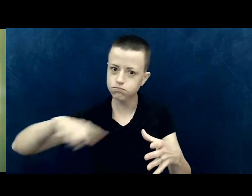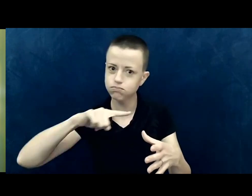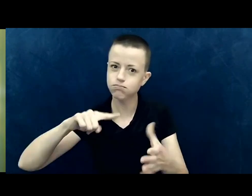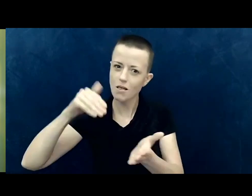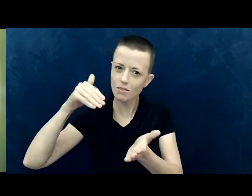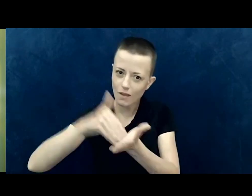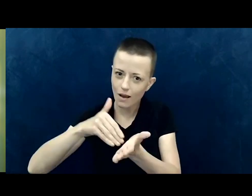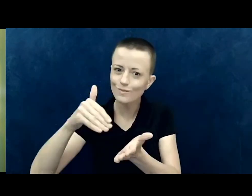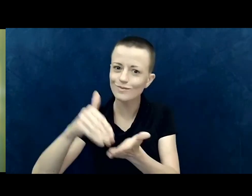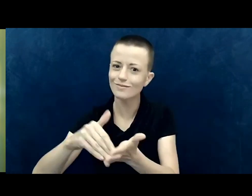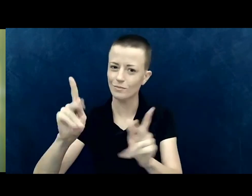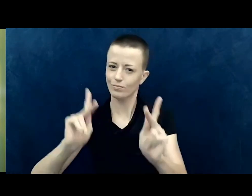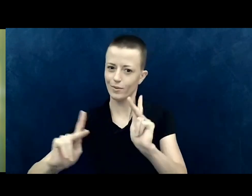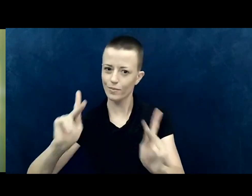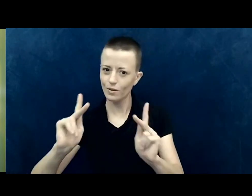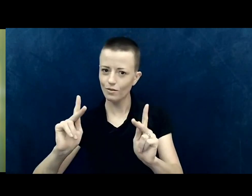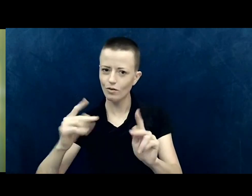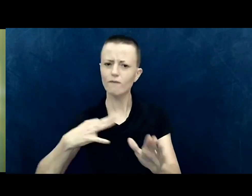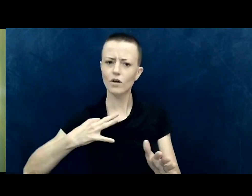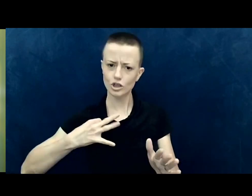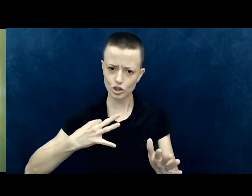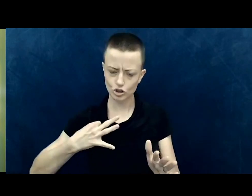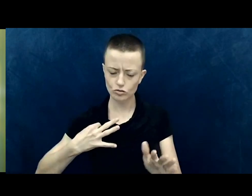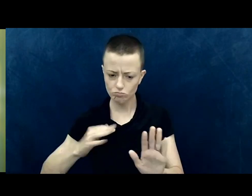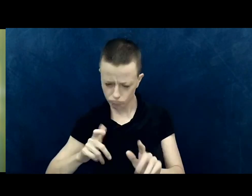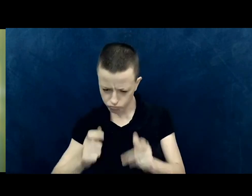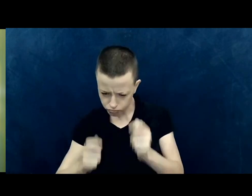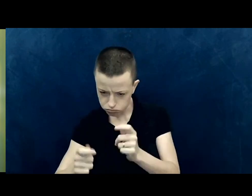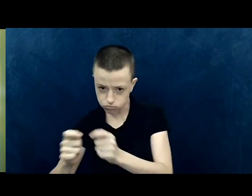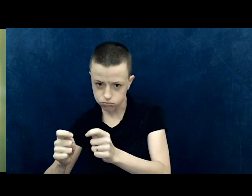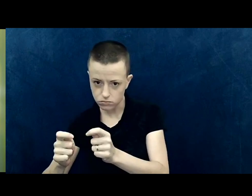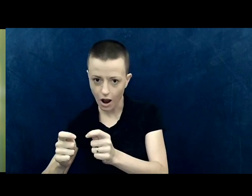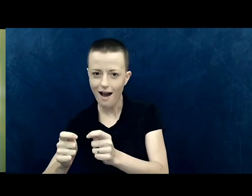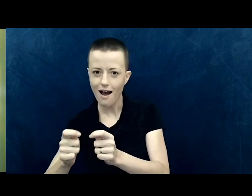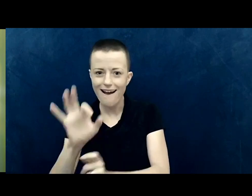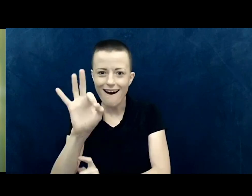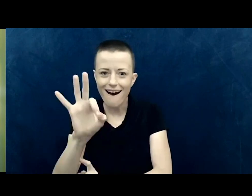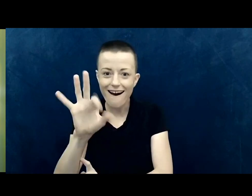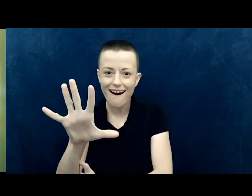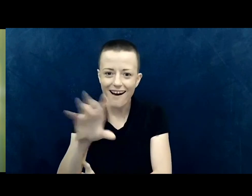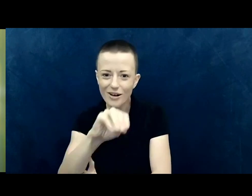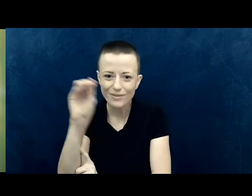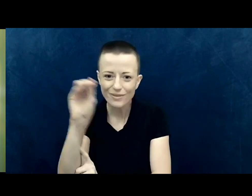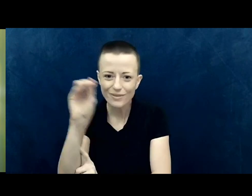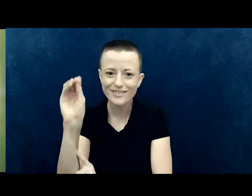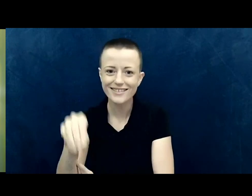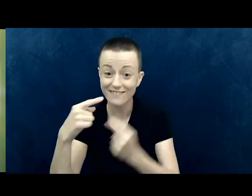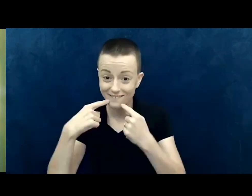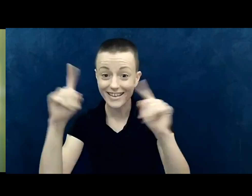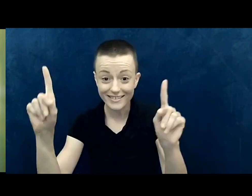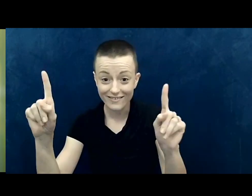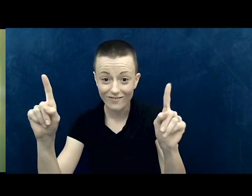and that’s where we saw those clinical results of 95% effectiveness for the Pfizer vaccine.